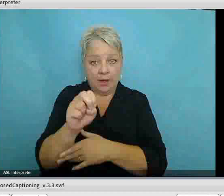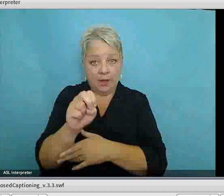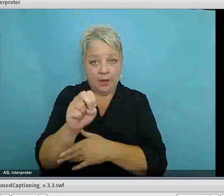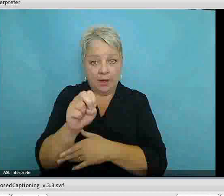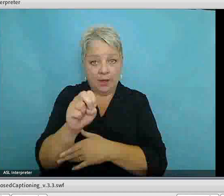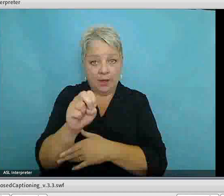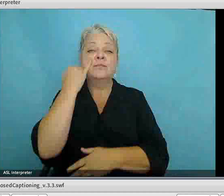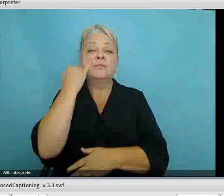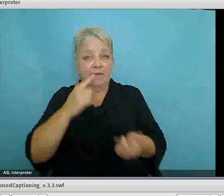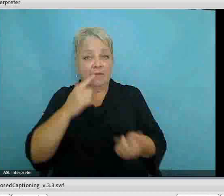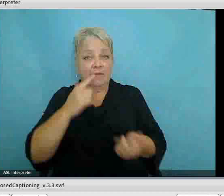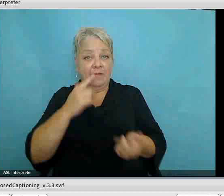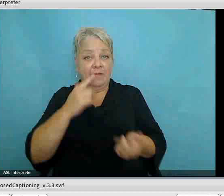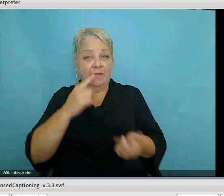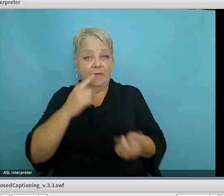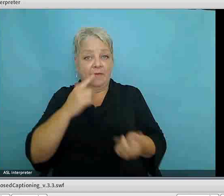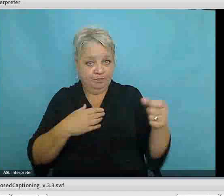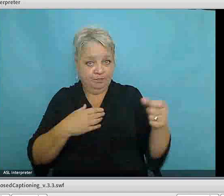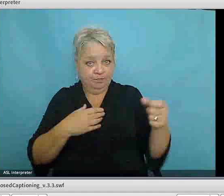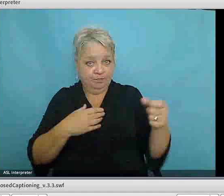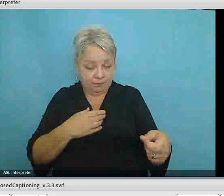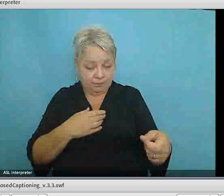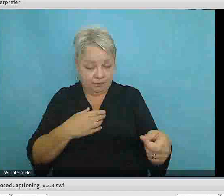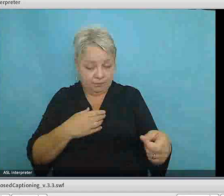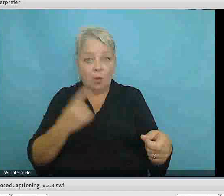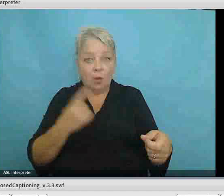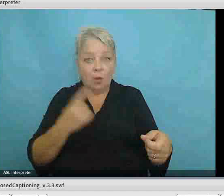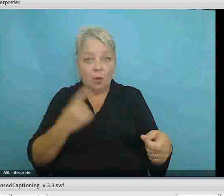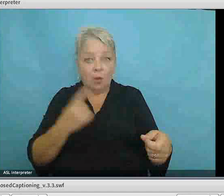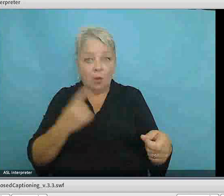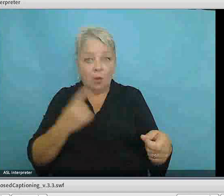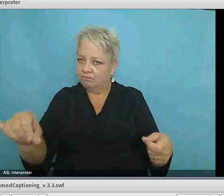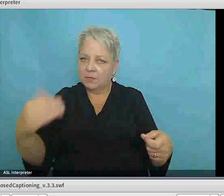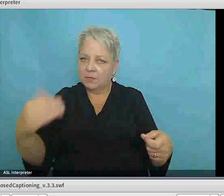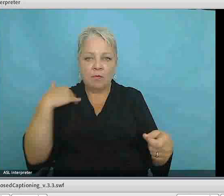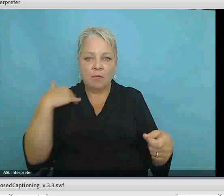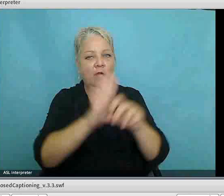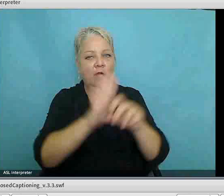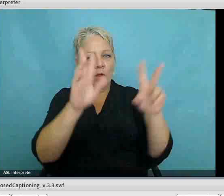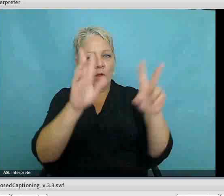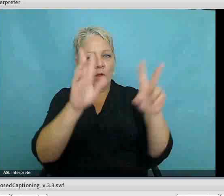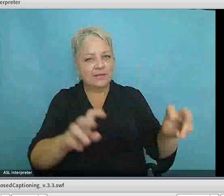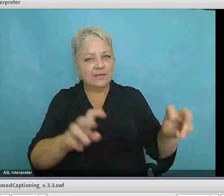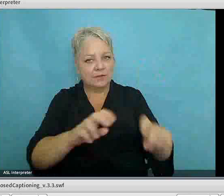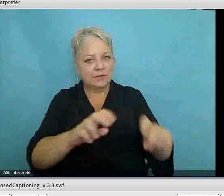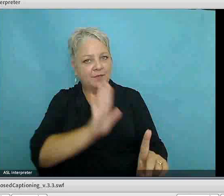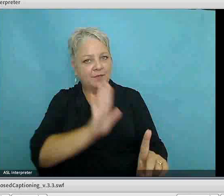and understanding what their needs are, not just in the facility, but in the community.